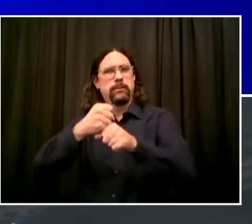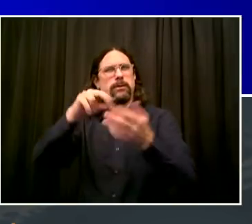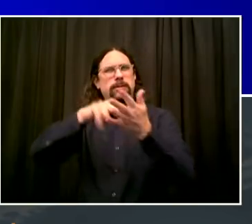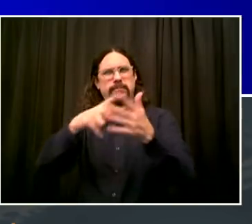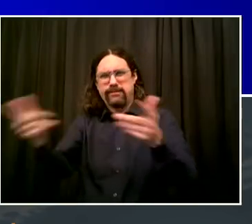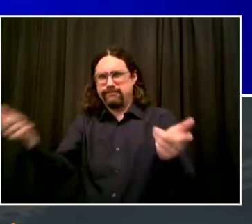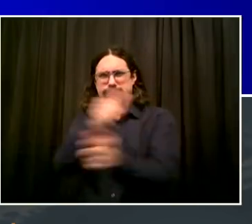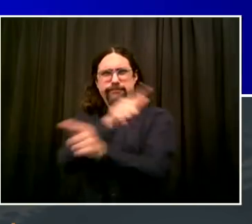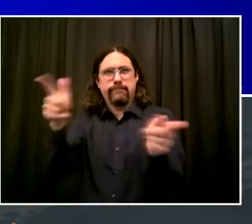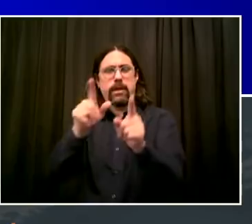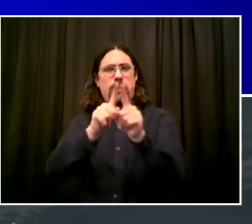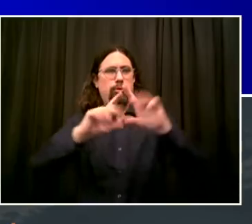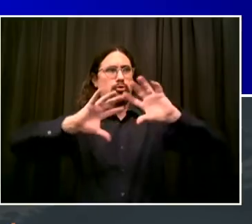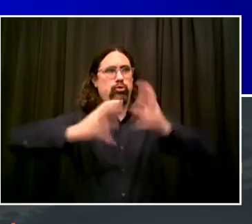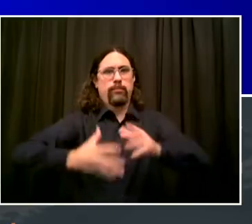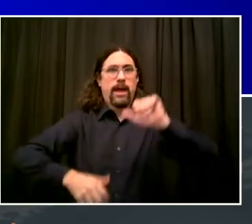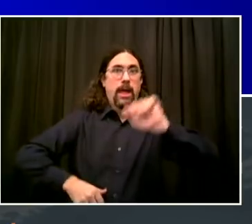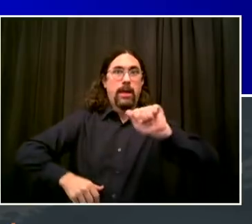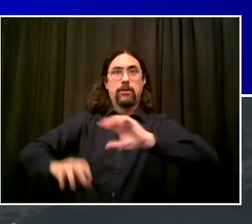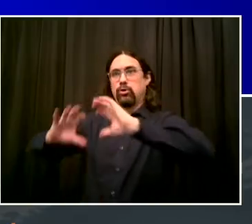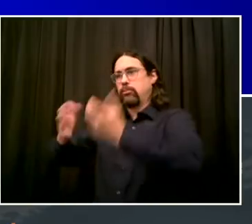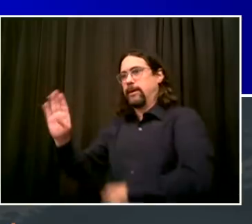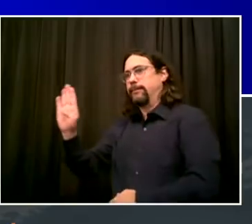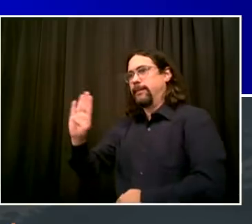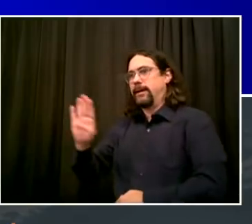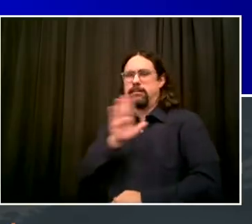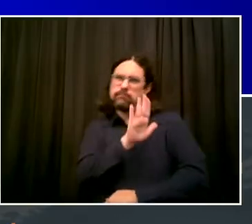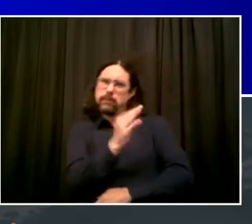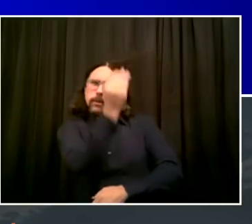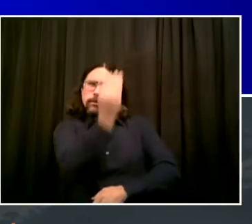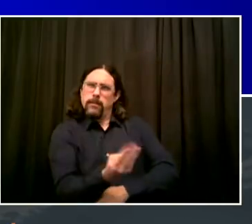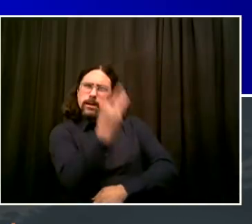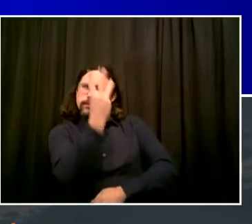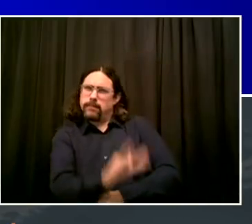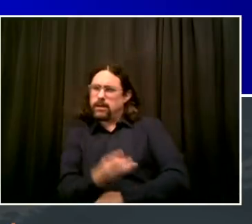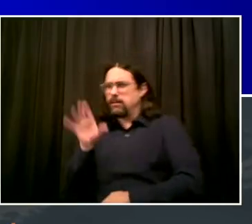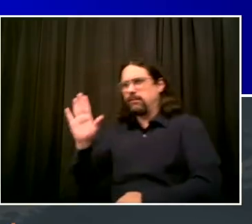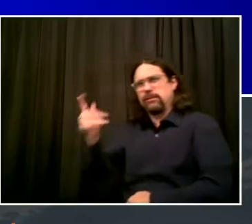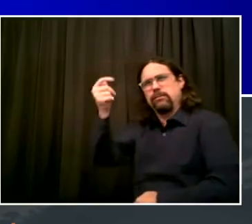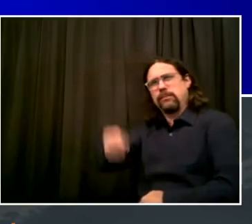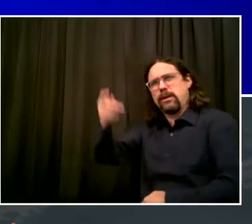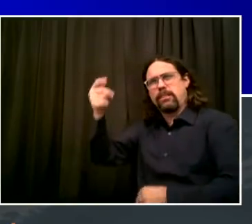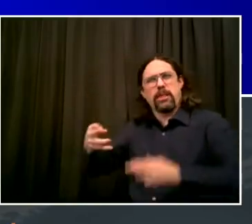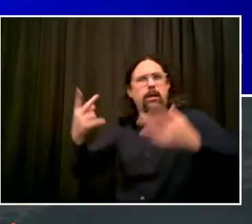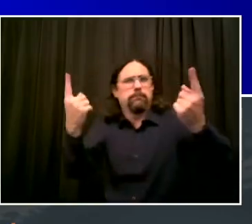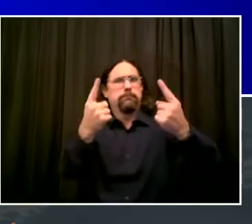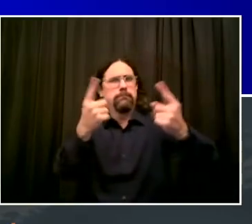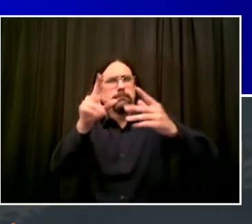CLASSROOM. SO MANY PARENTS HAVE ALSO SAID THAT THEY CAN'T MAKE WOIT RK BECAUSE THEY CAN'T GET CHILDCARE. WE HAVE BEEN WORKING SINCE WE